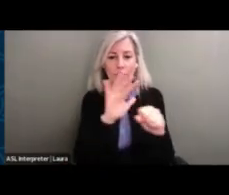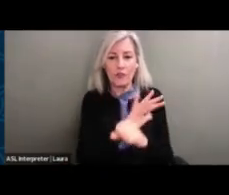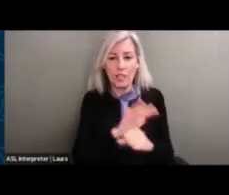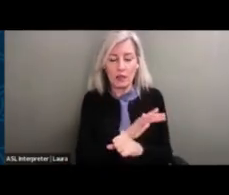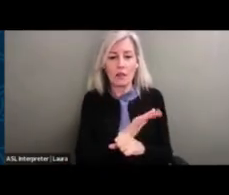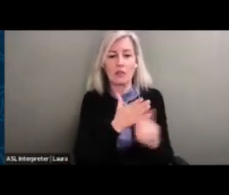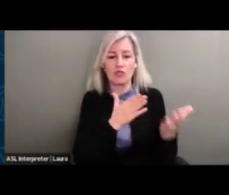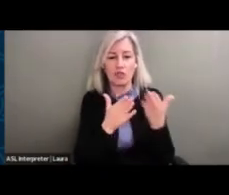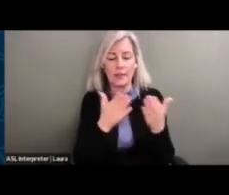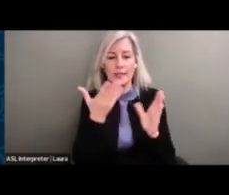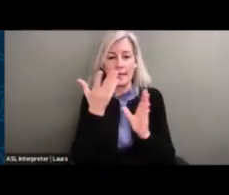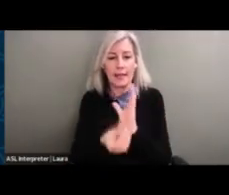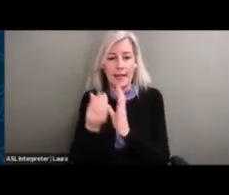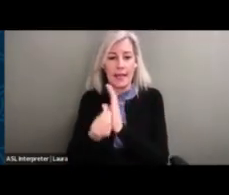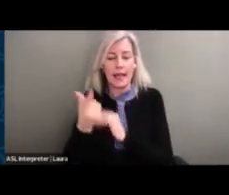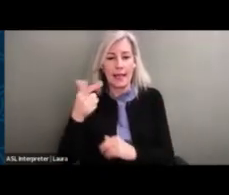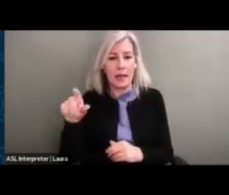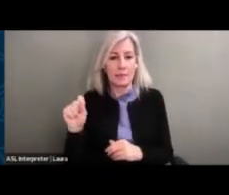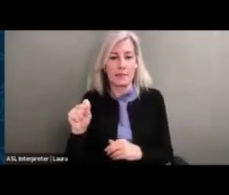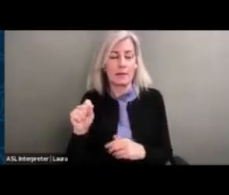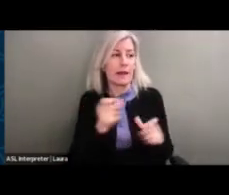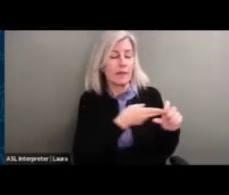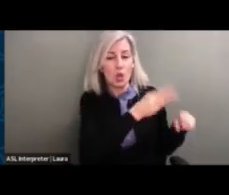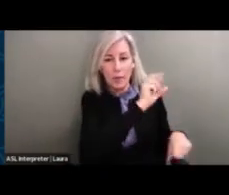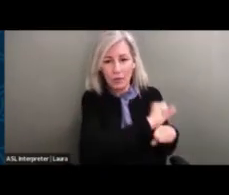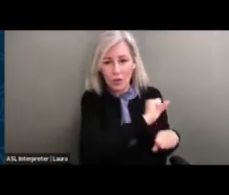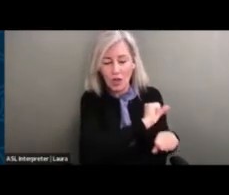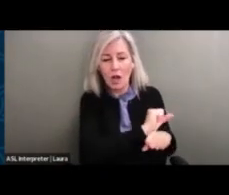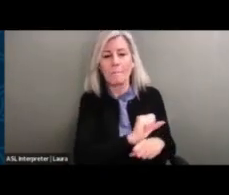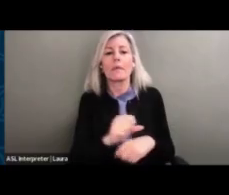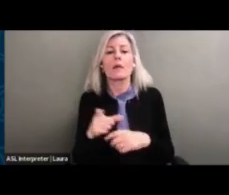We may see a number of families who are having to step in